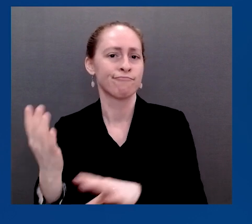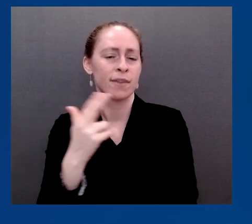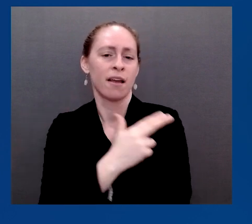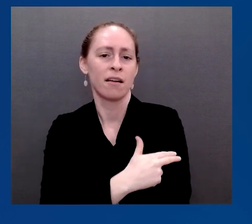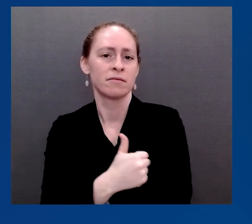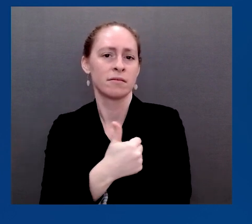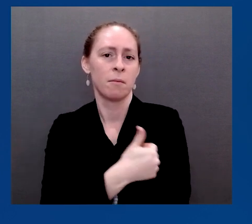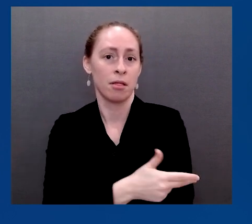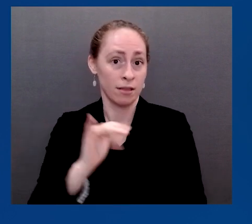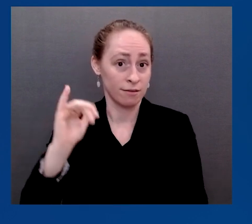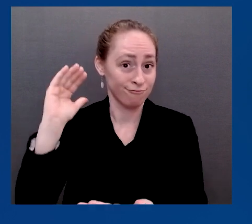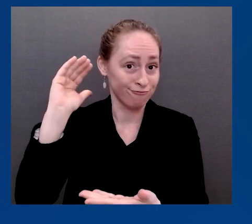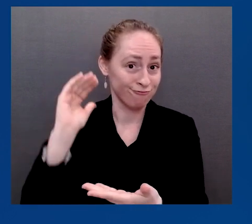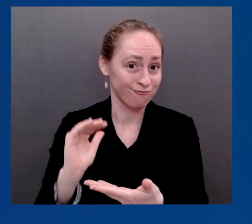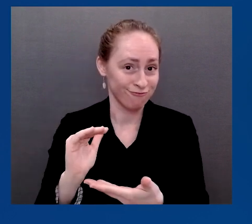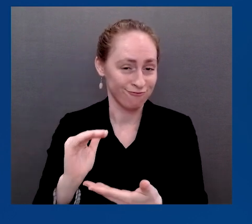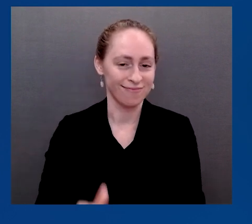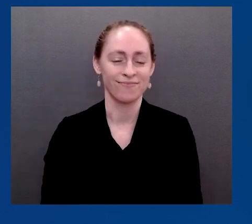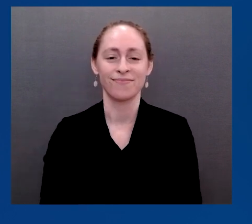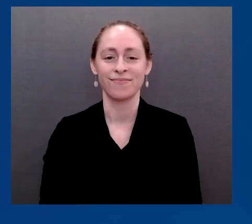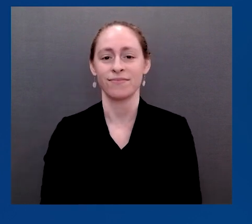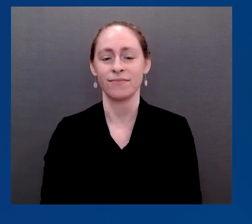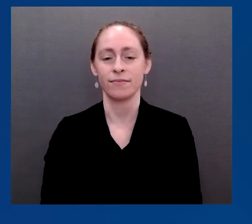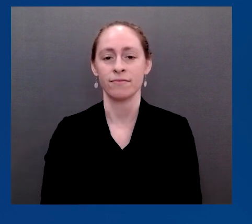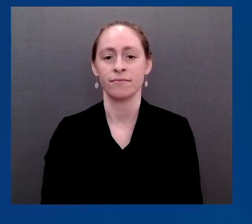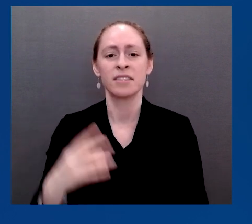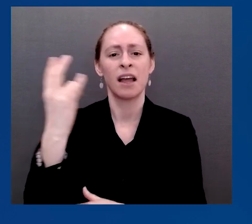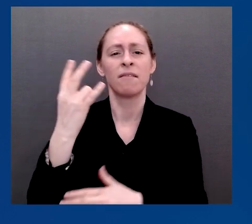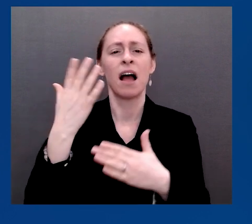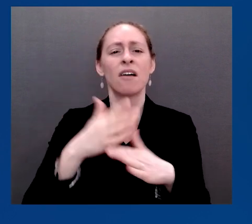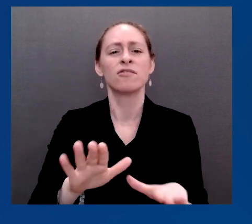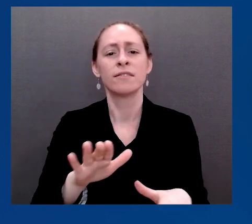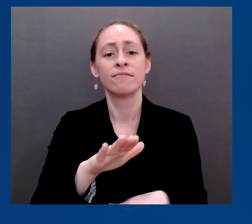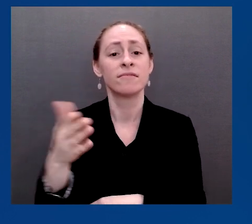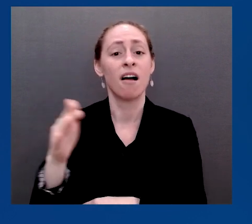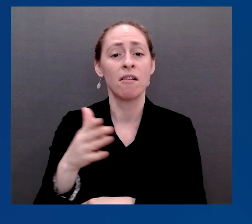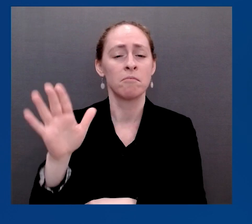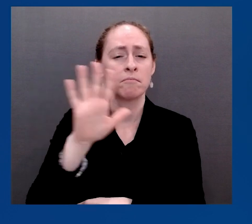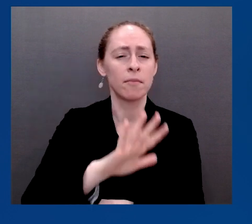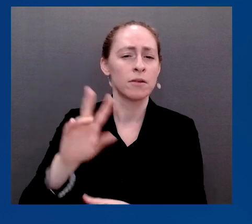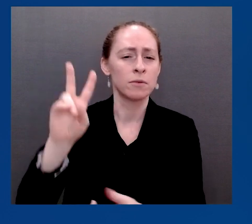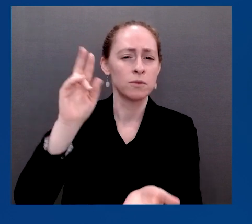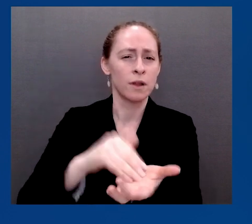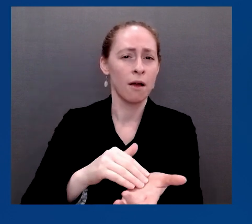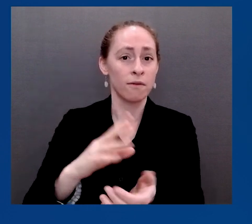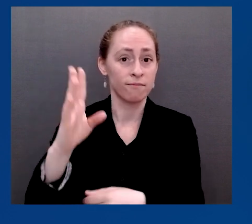are at about 2,400 a day, which is an increase of about 3 percent over the prior week.